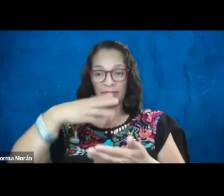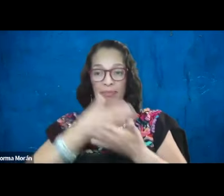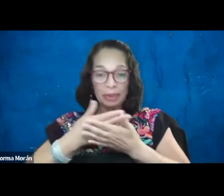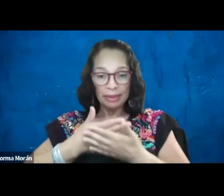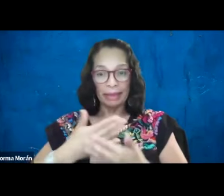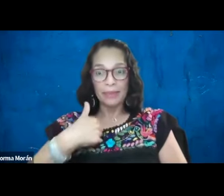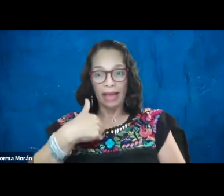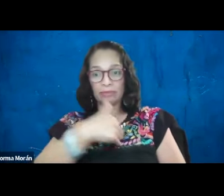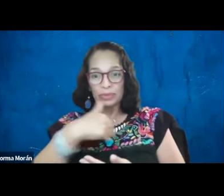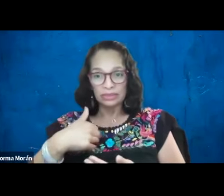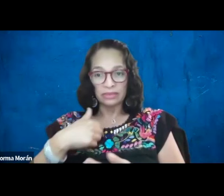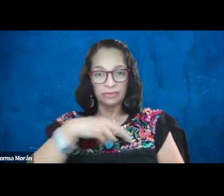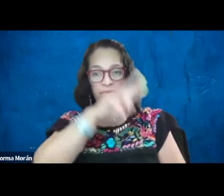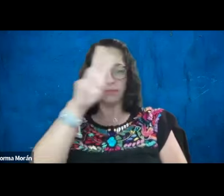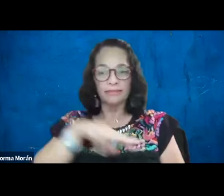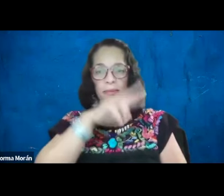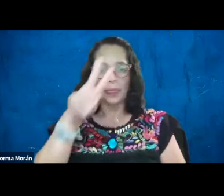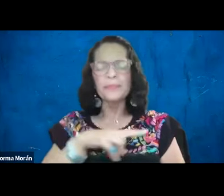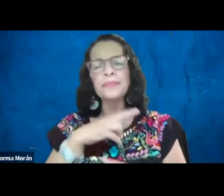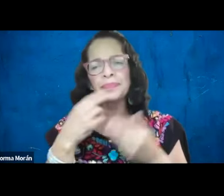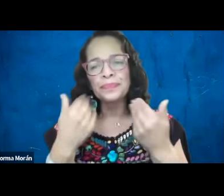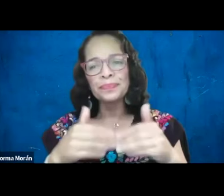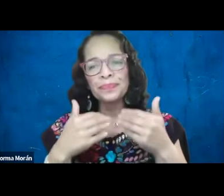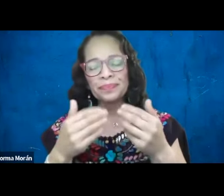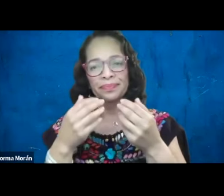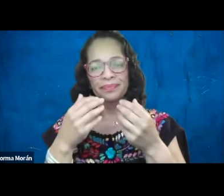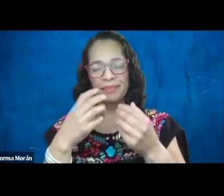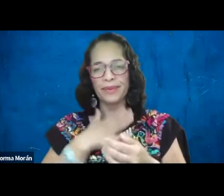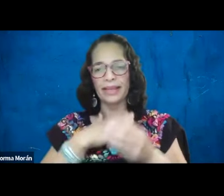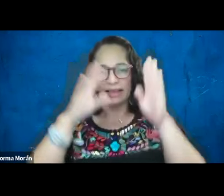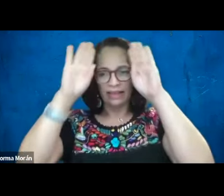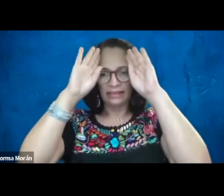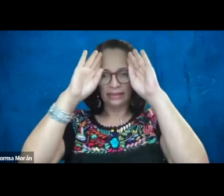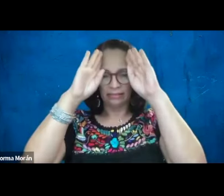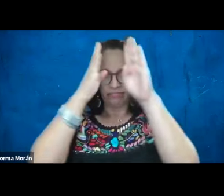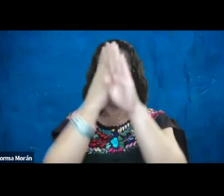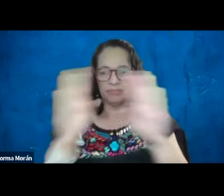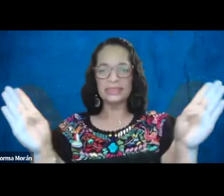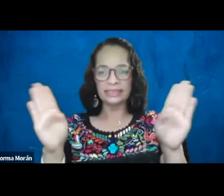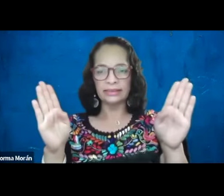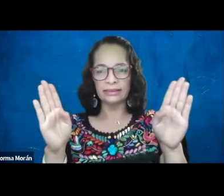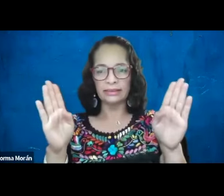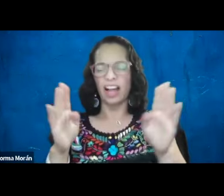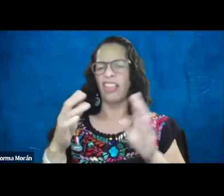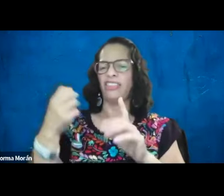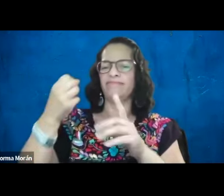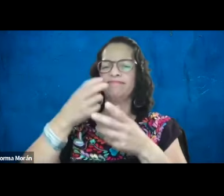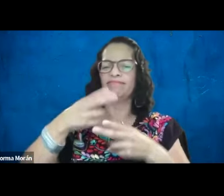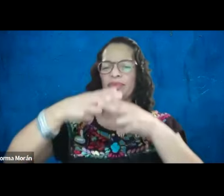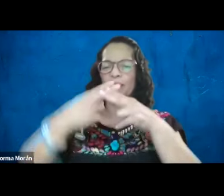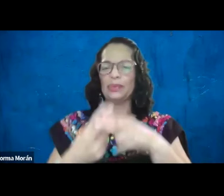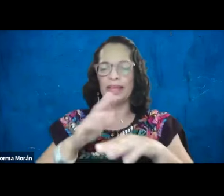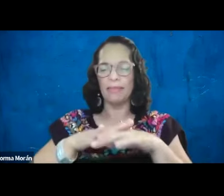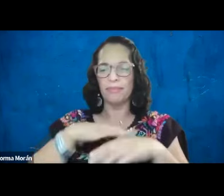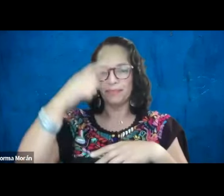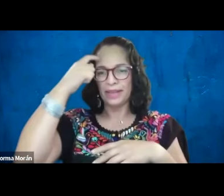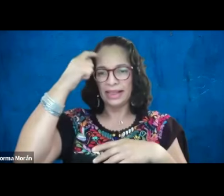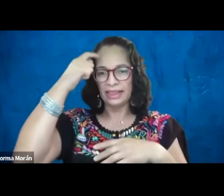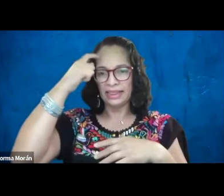and then looked up at the interpreter, looked down at my baby, looked down at my own breasts, having my eyes looking in different directions, I was split.